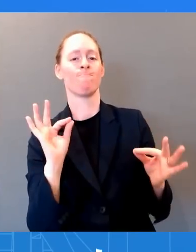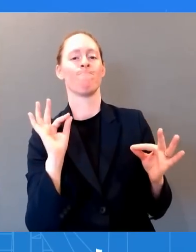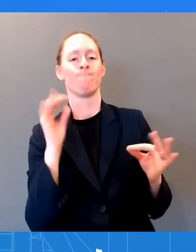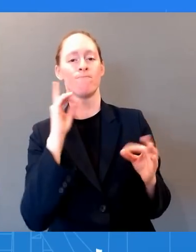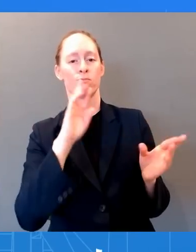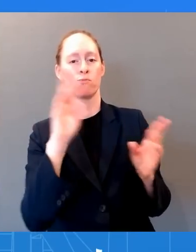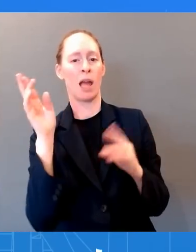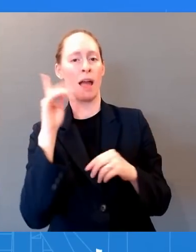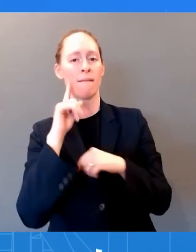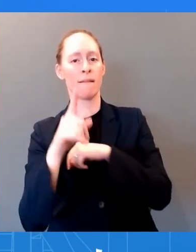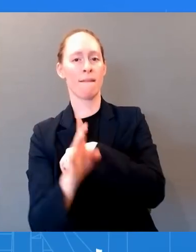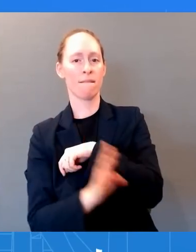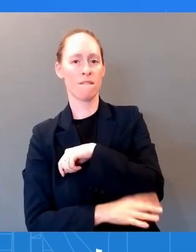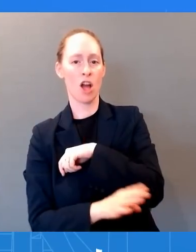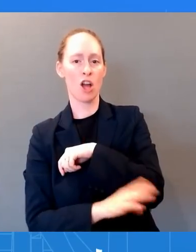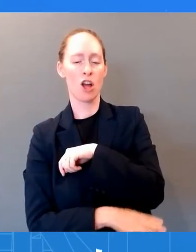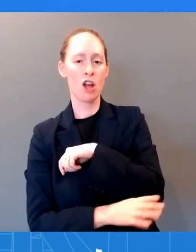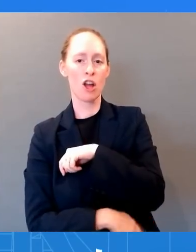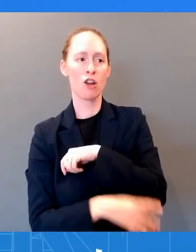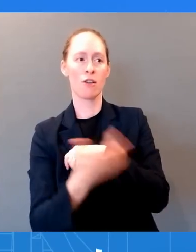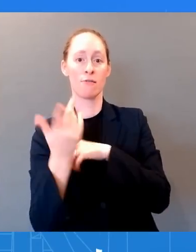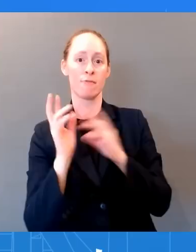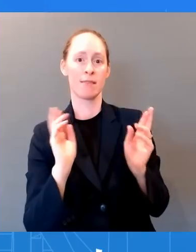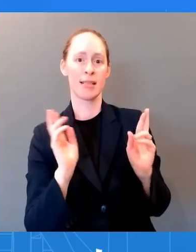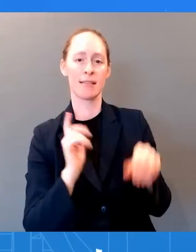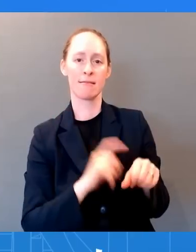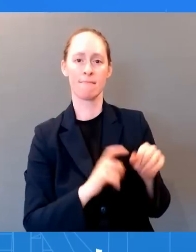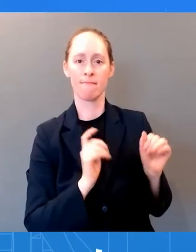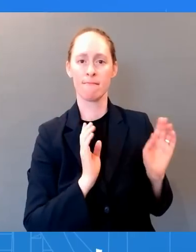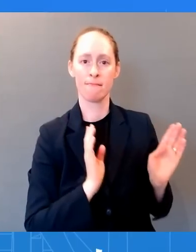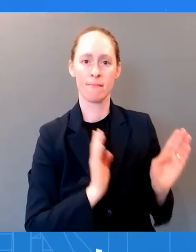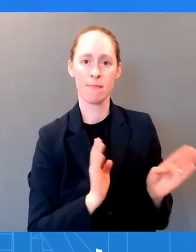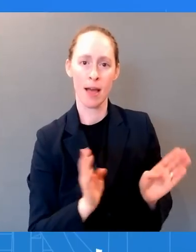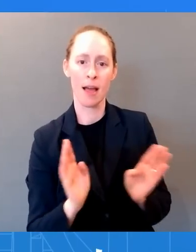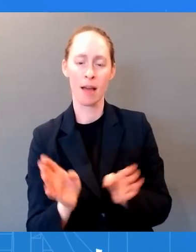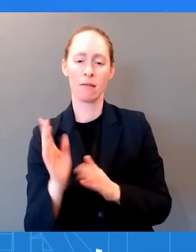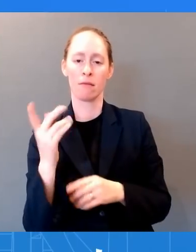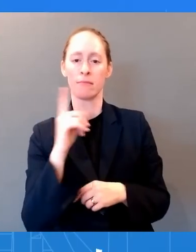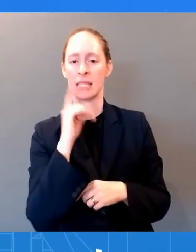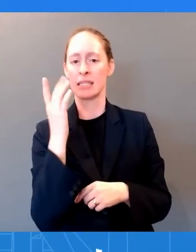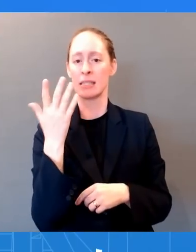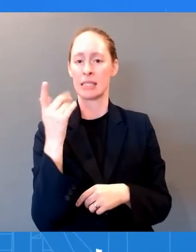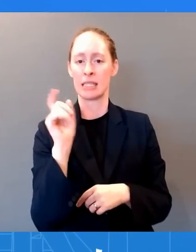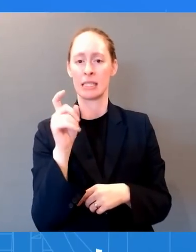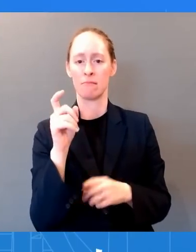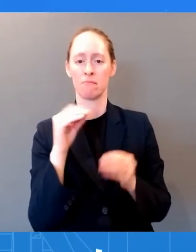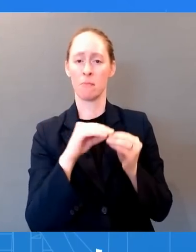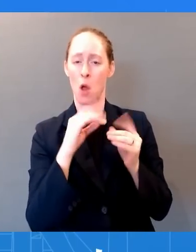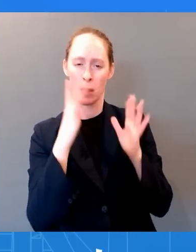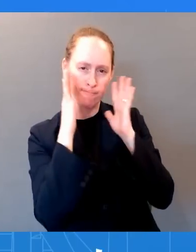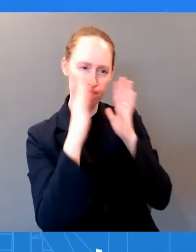targeted at-risk -- at -- do a more at-risk campaign. It will be robust. We're going to make sure